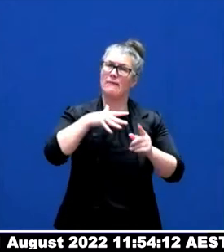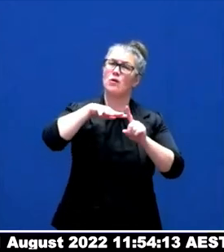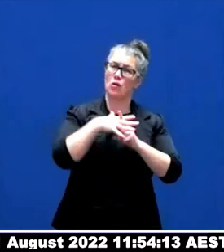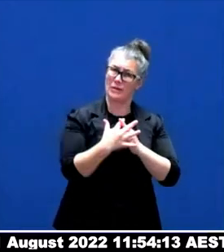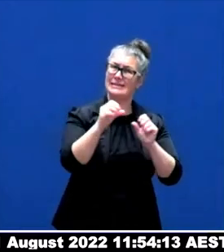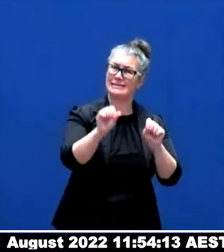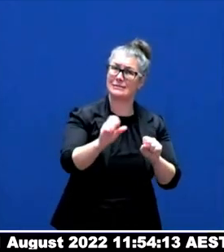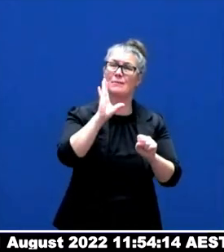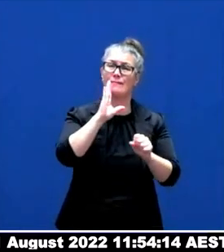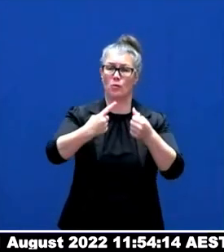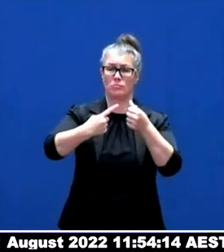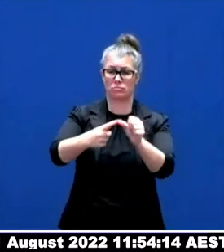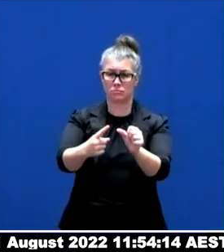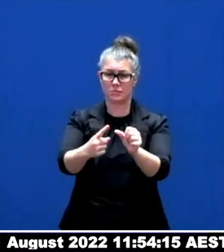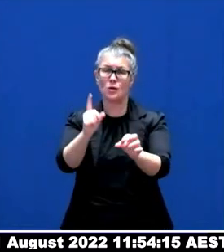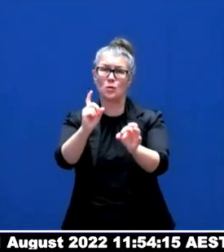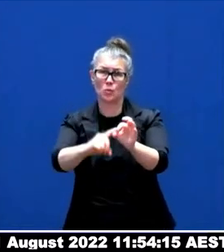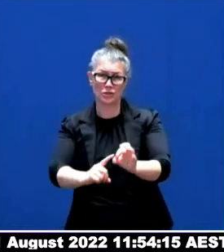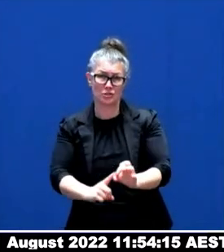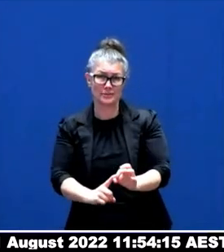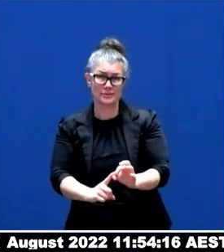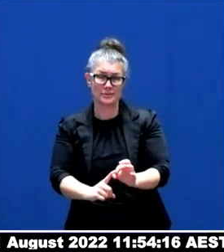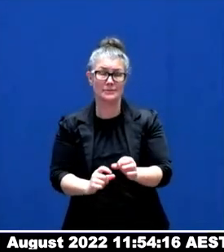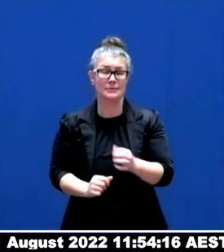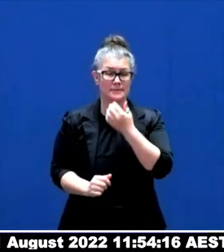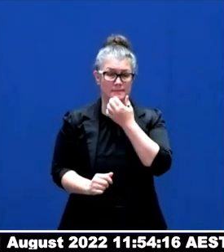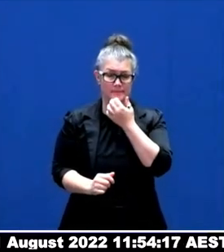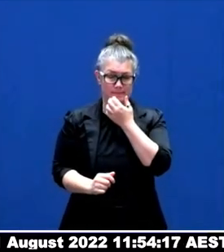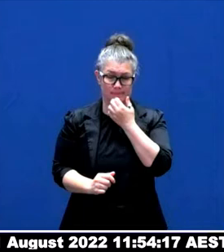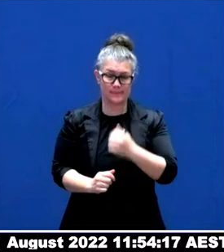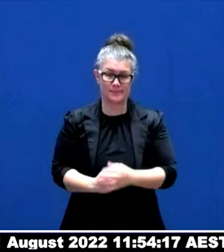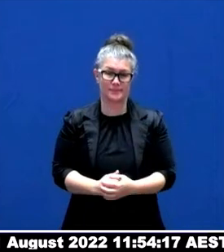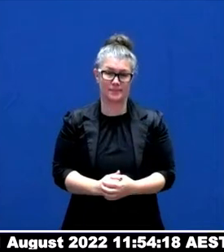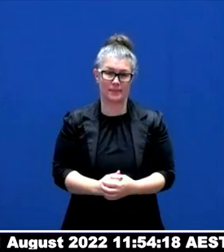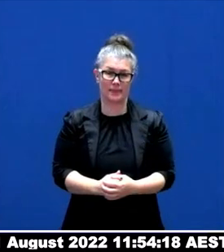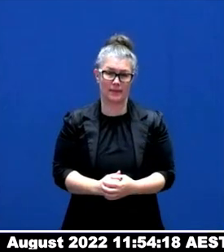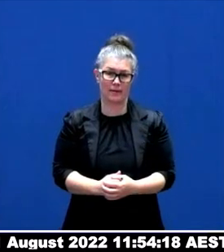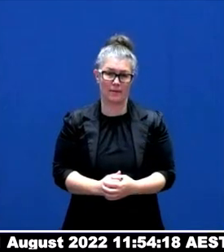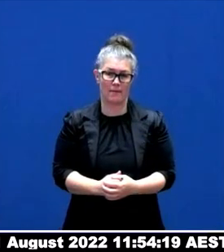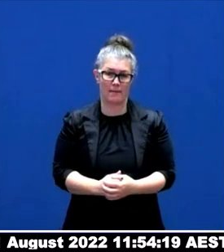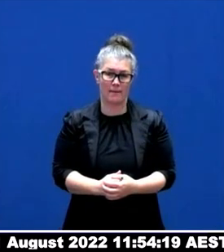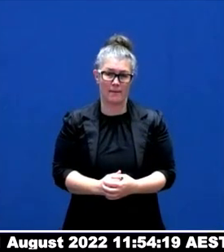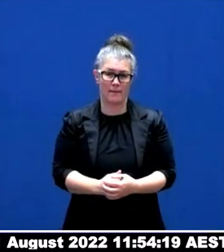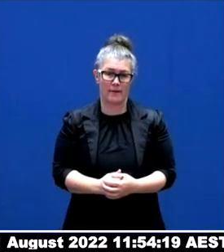of the questions that the Royal Commission asked you and the Department to address. And under Context you say: